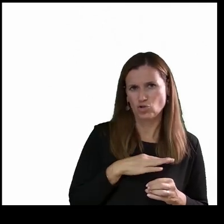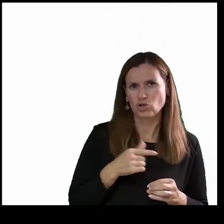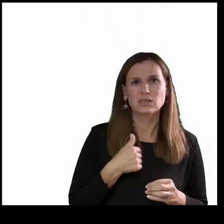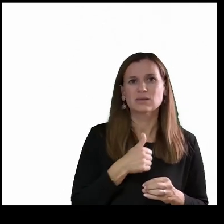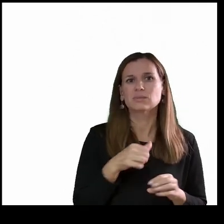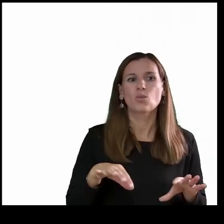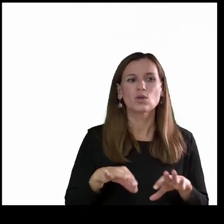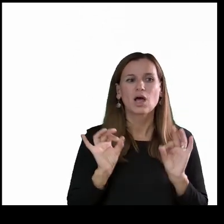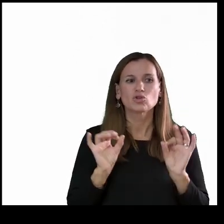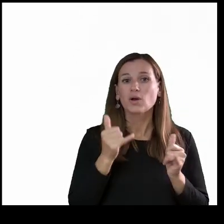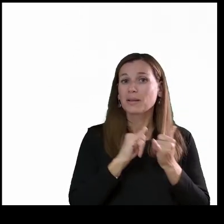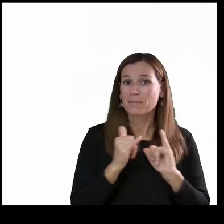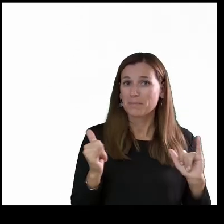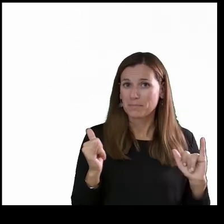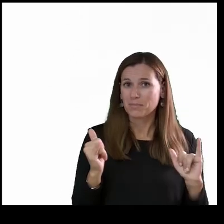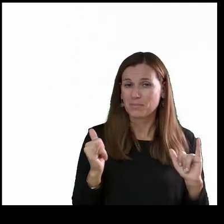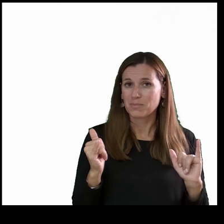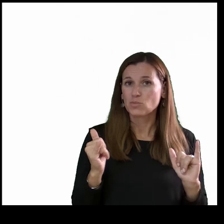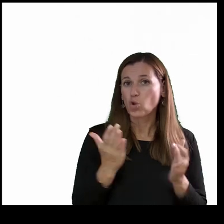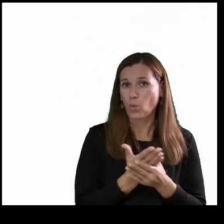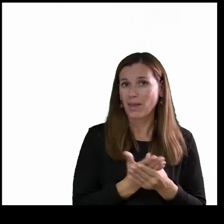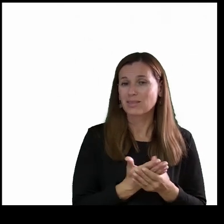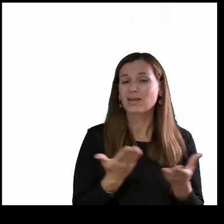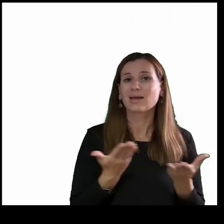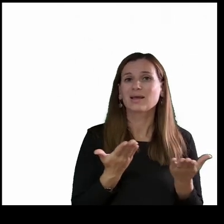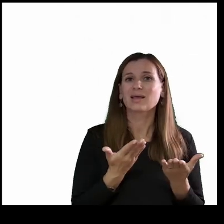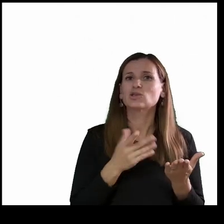a paper in which they showed a